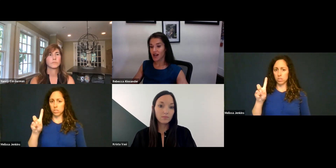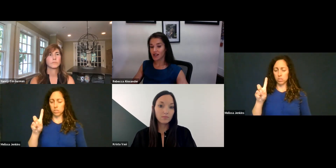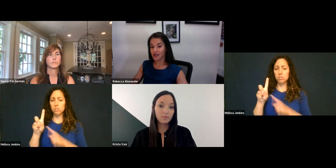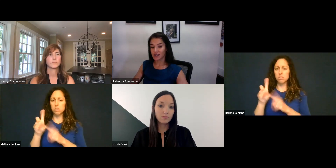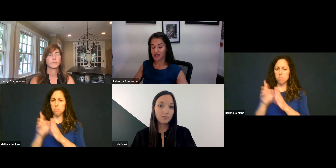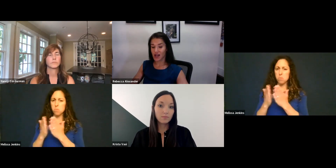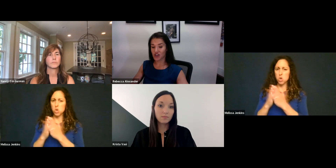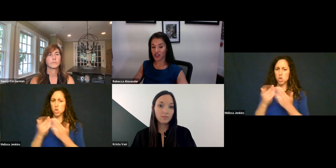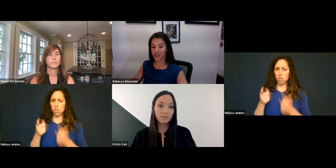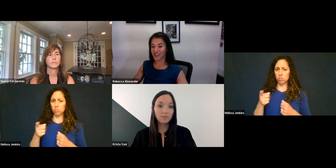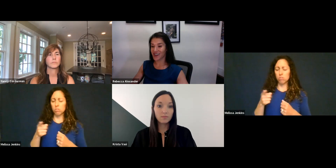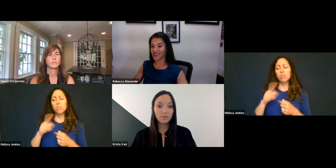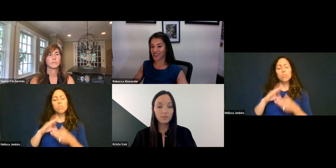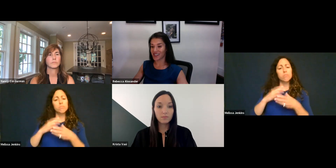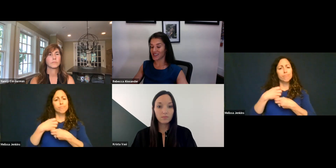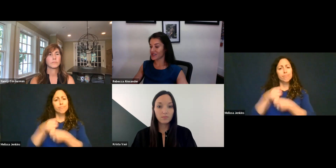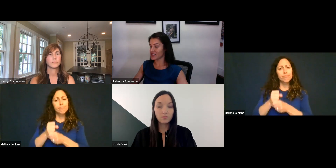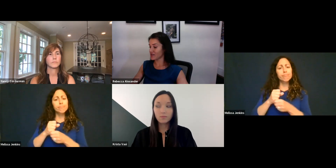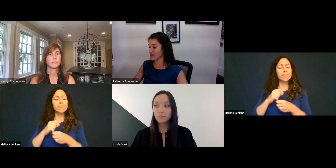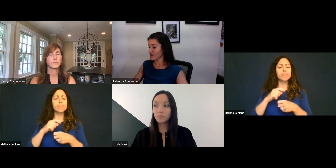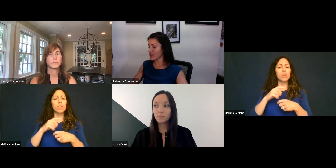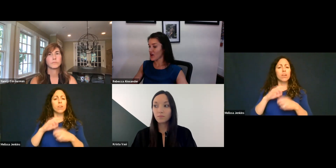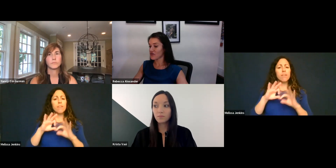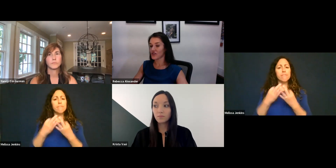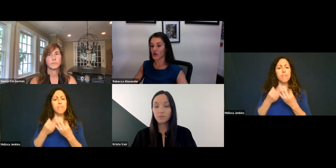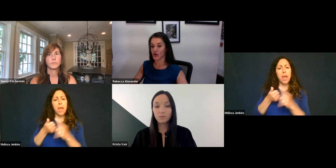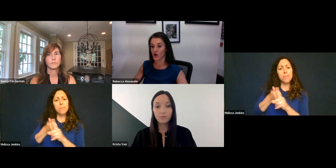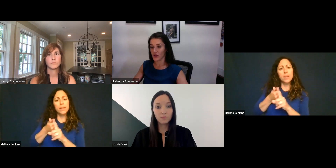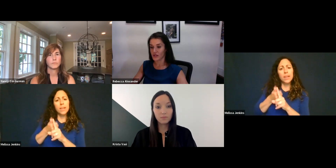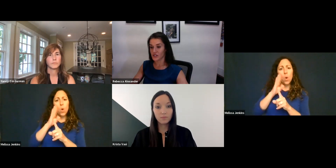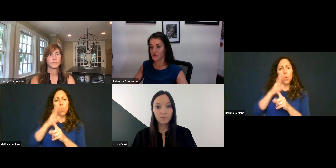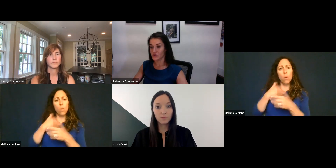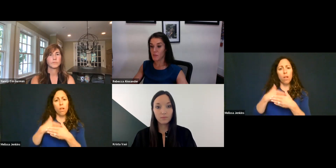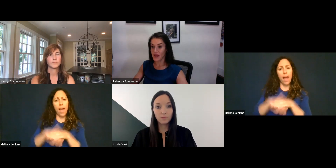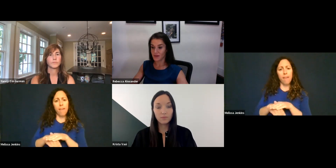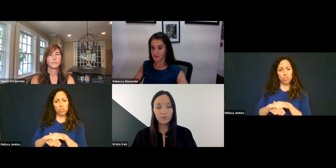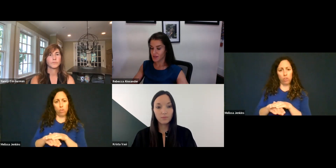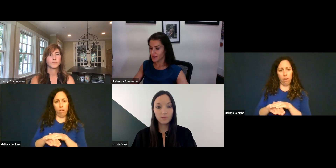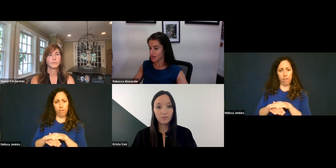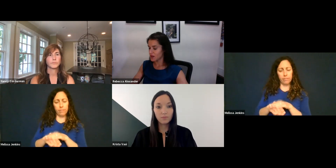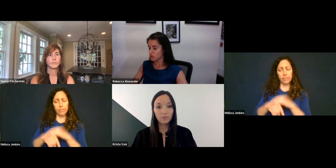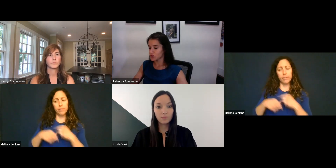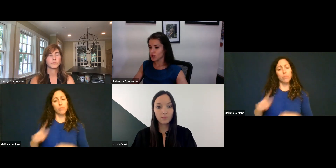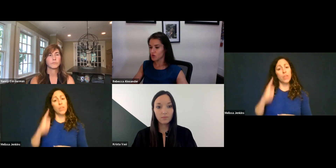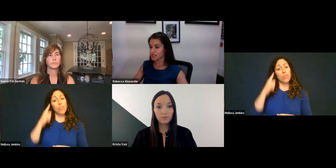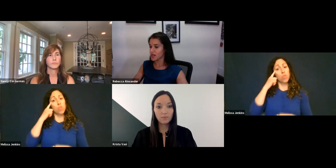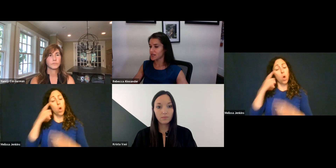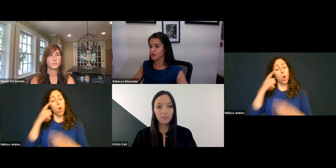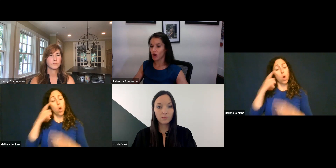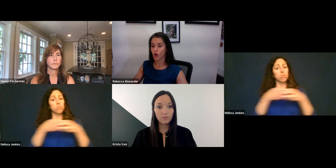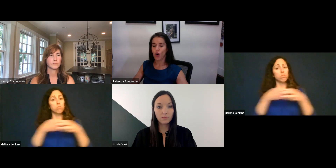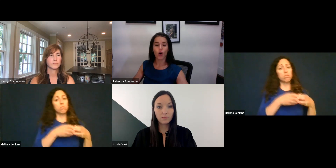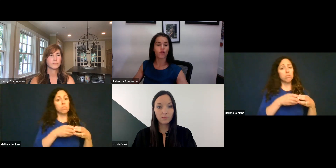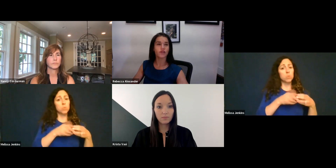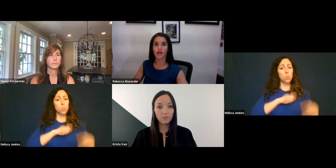And essentially the idea is, they thought that they were going to Spain. And they were so excited about all the sights